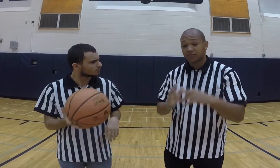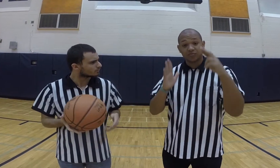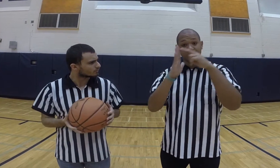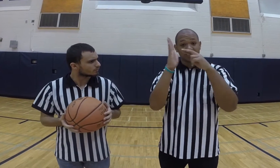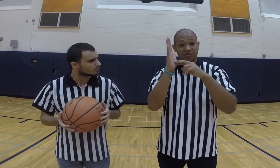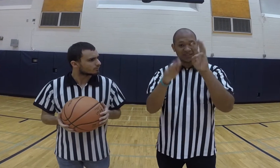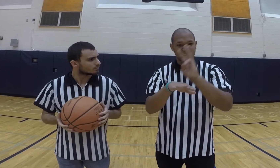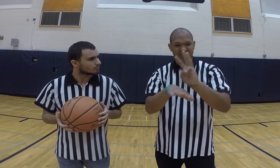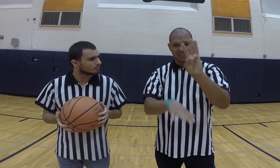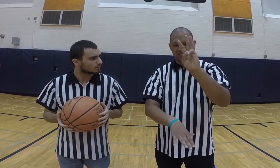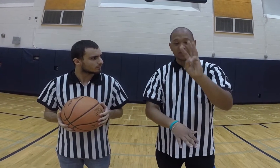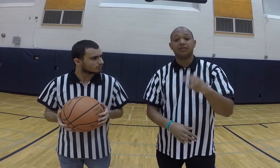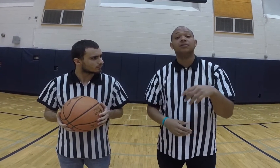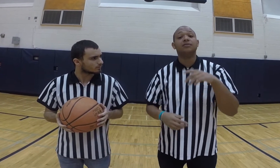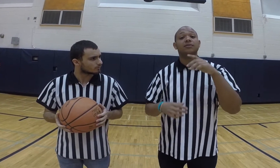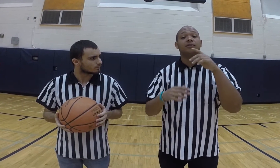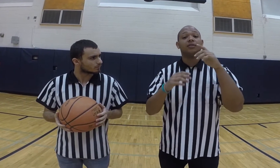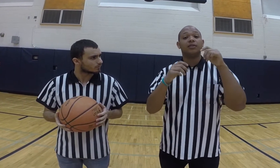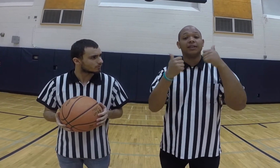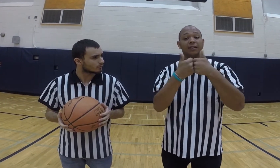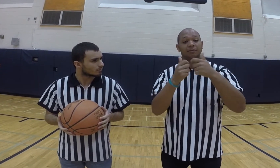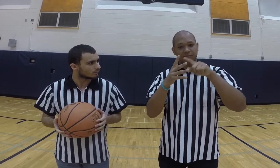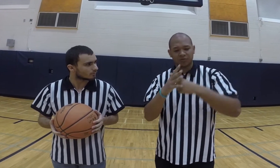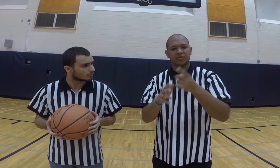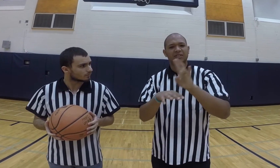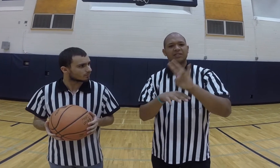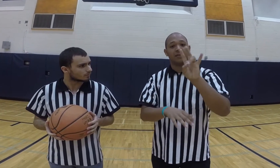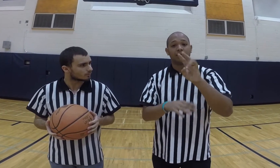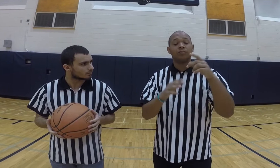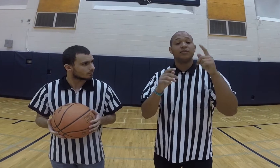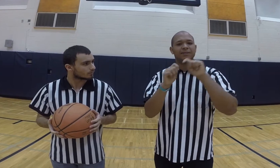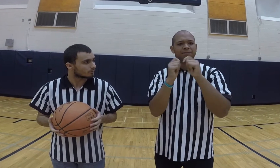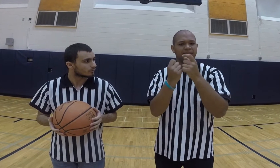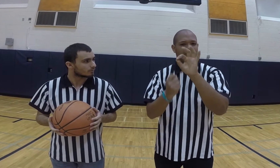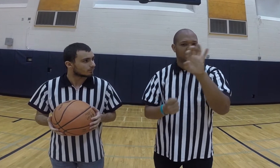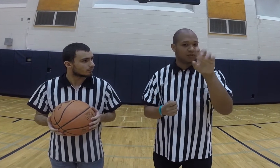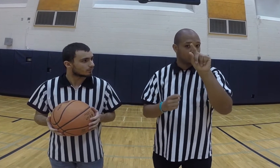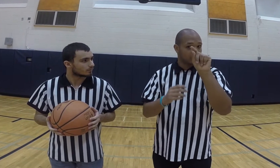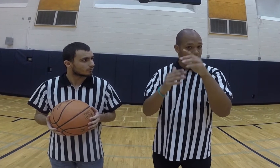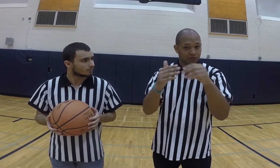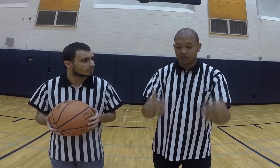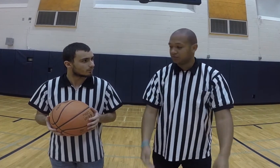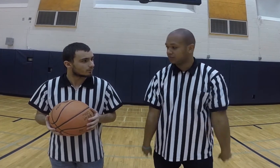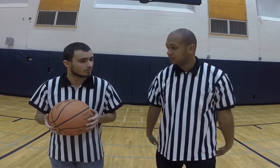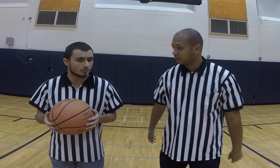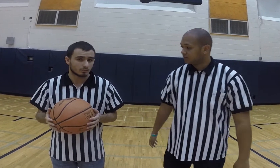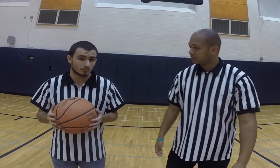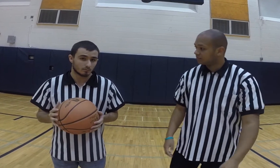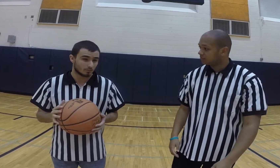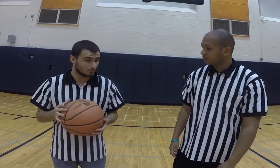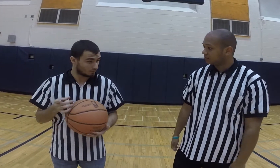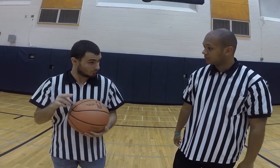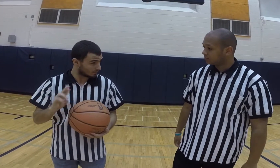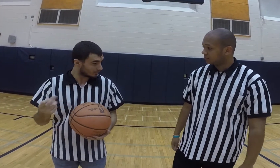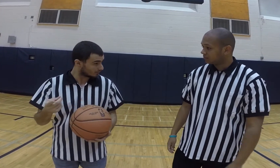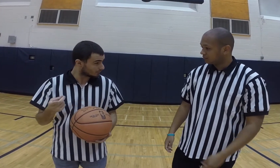Roderick: Registration is at 6pm Roderick: The game starts at 7pm Roderick: The team fee is 20 dollars. Jeremy: Are you ready?